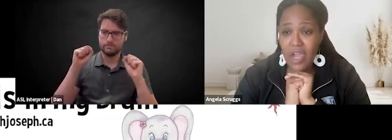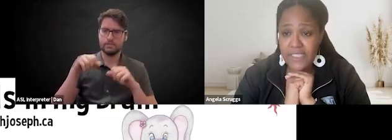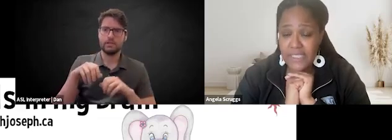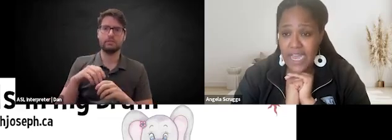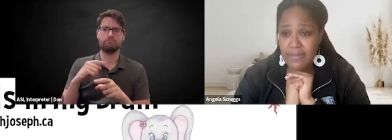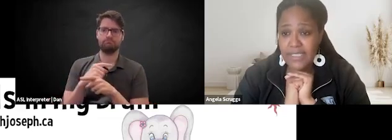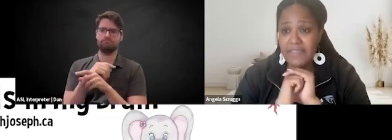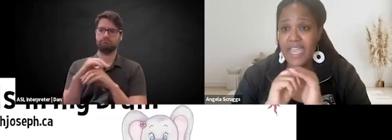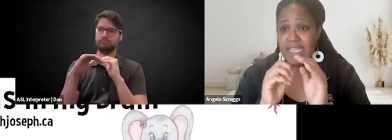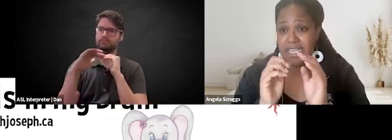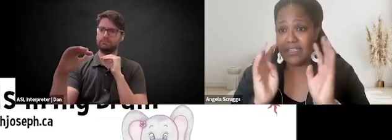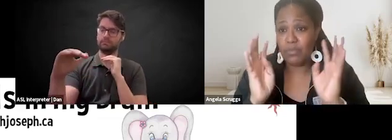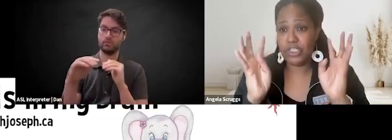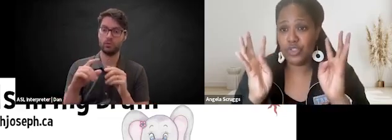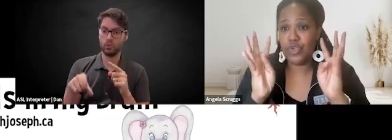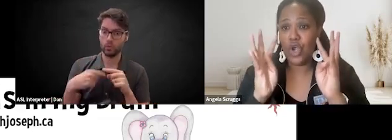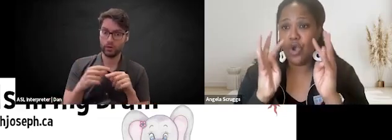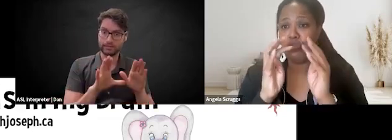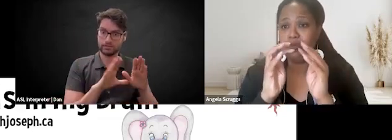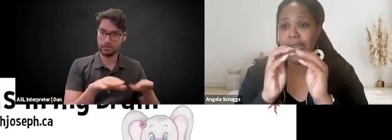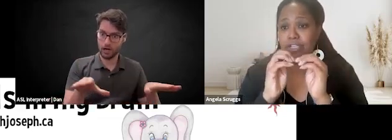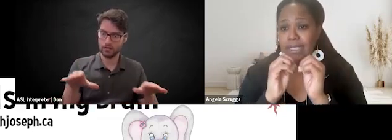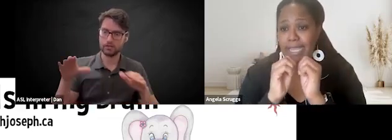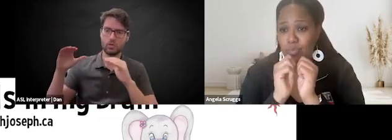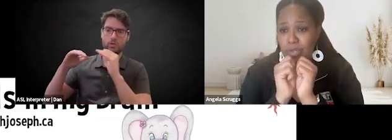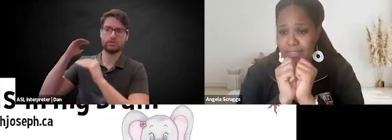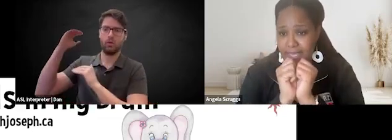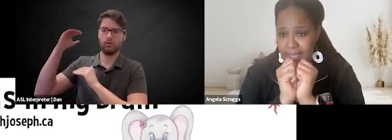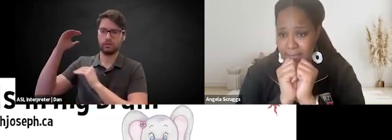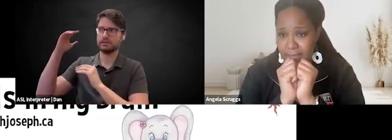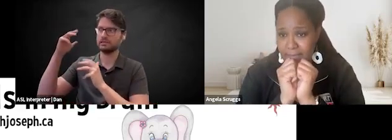oftentimes they need someone to co-regulate with them.